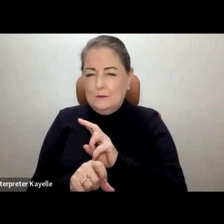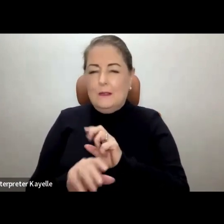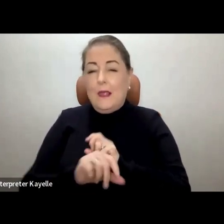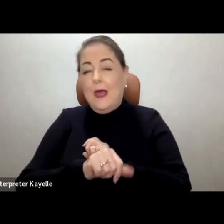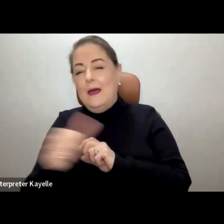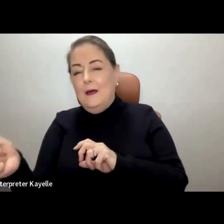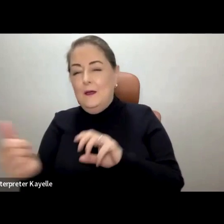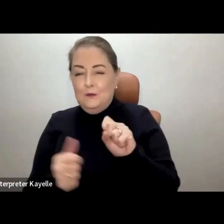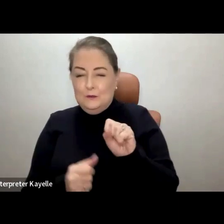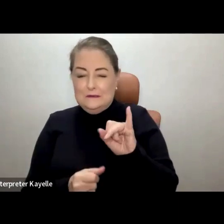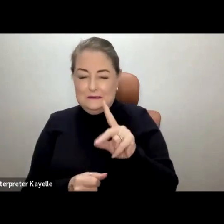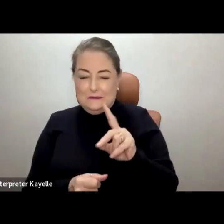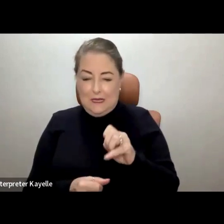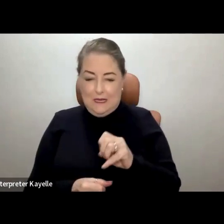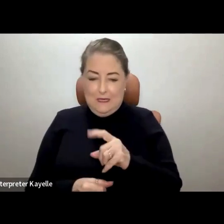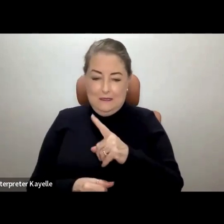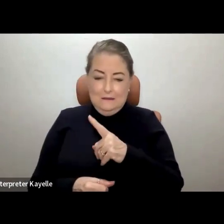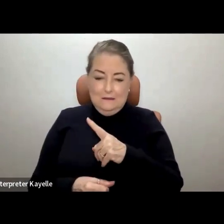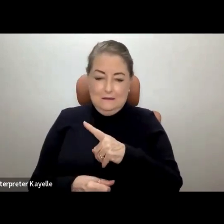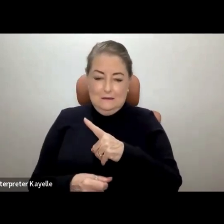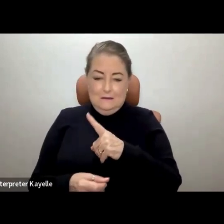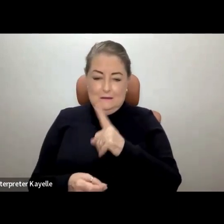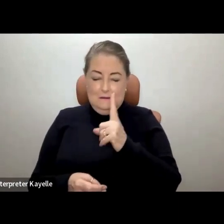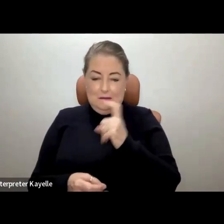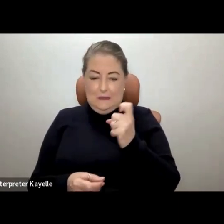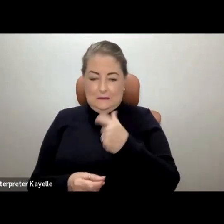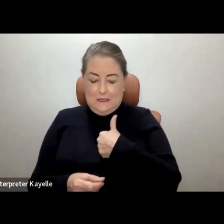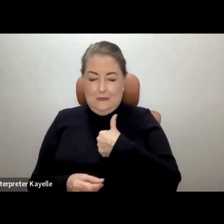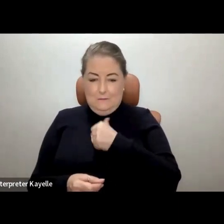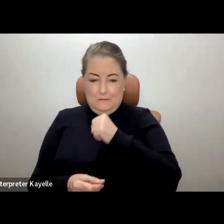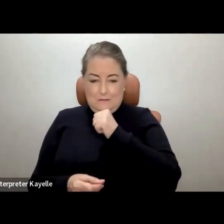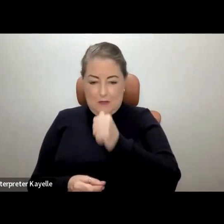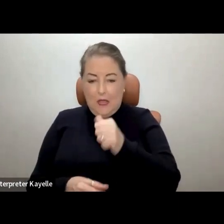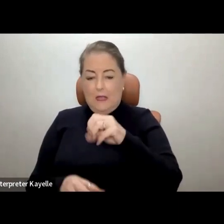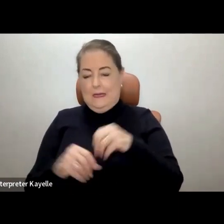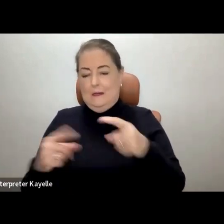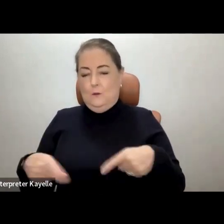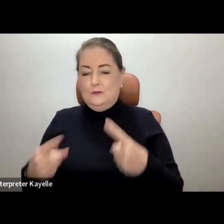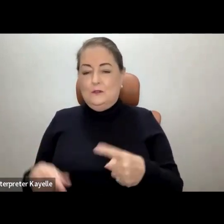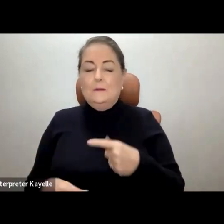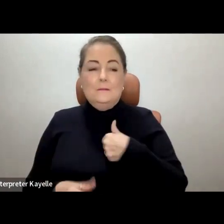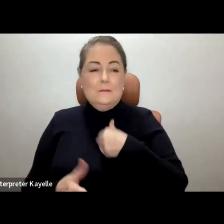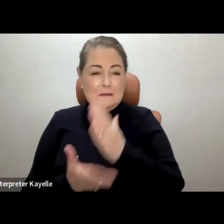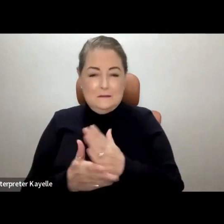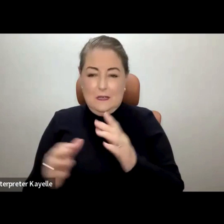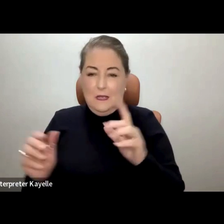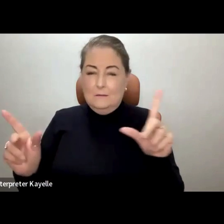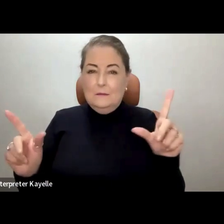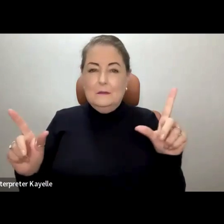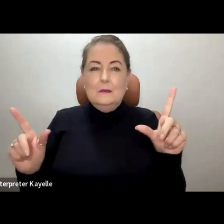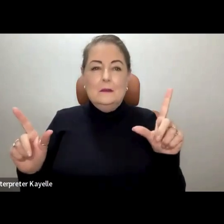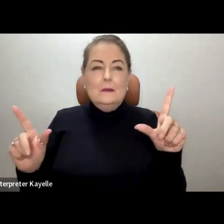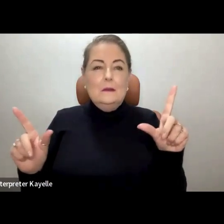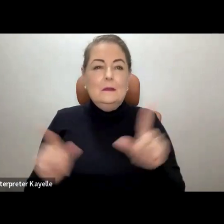though I'm not in a wheelchair. I will stop sharing my screen now. And give a moment for